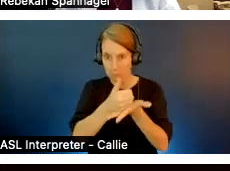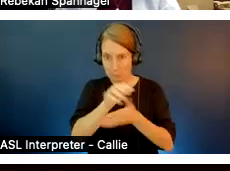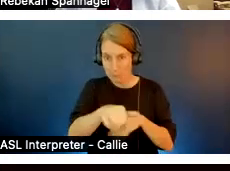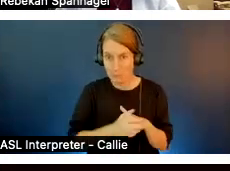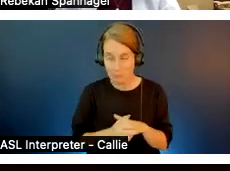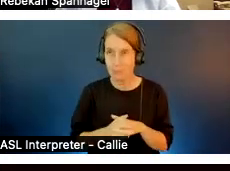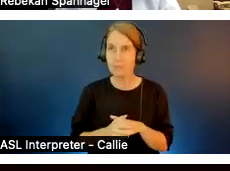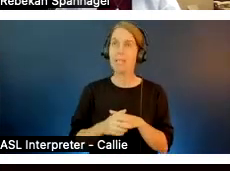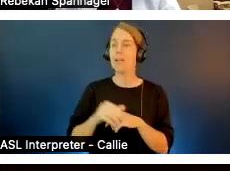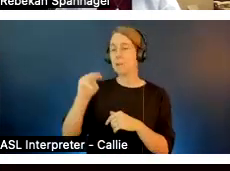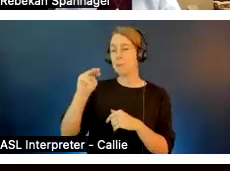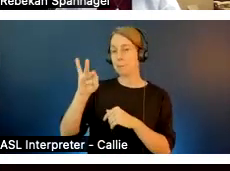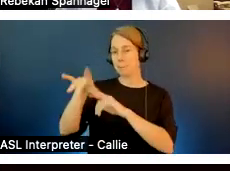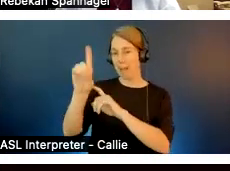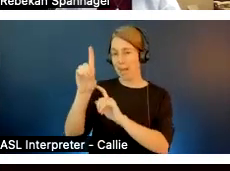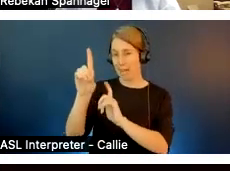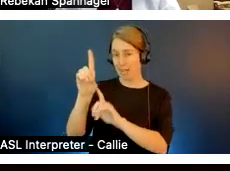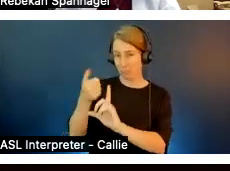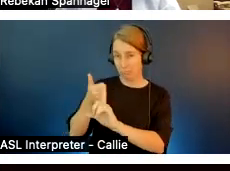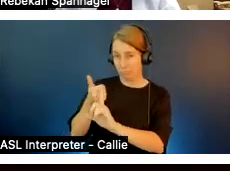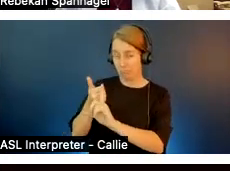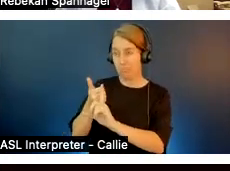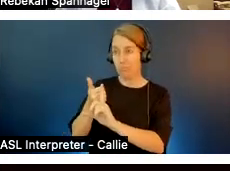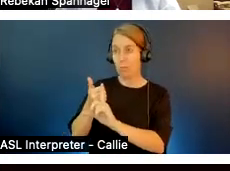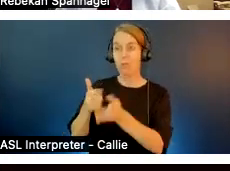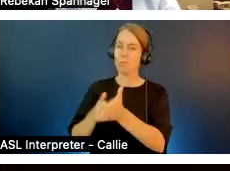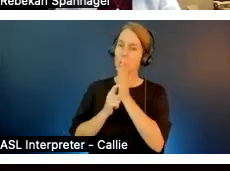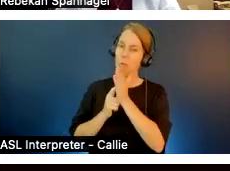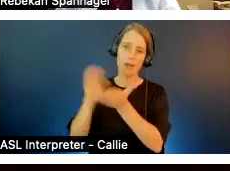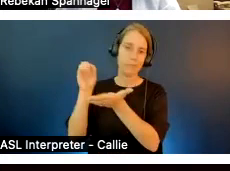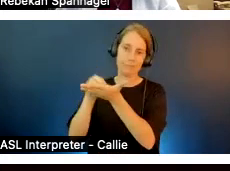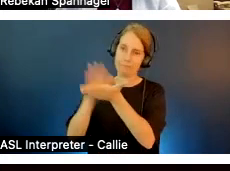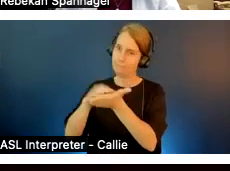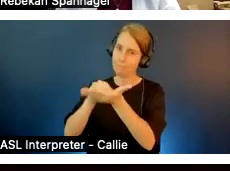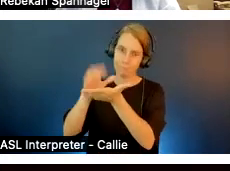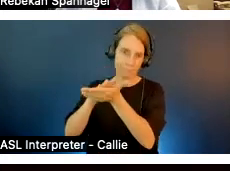programs that is going to require a lot of things to be in writing and to be submitted to the right